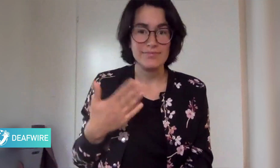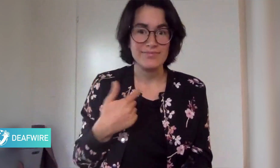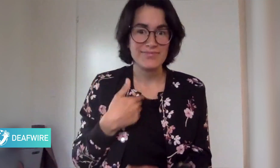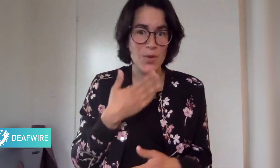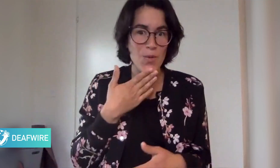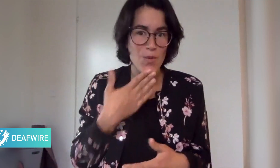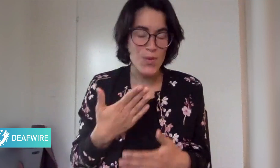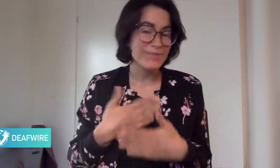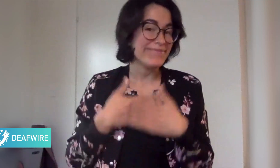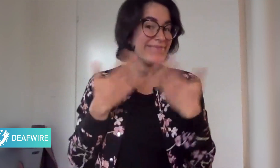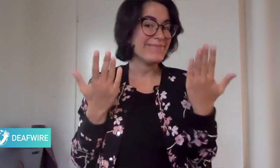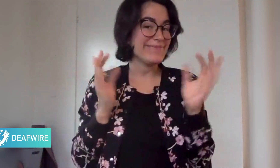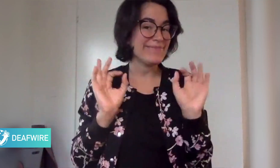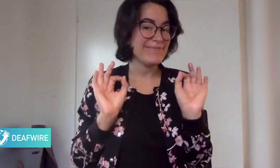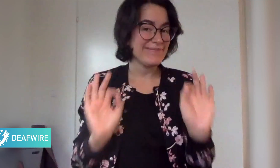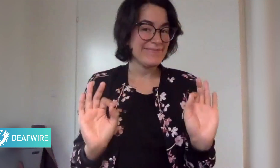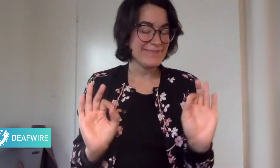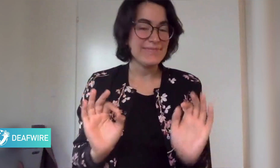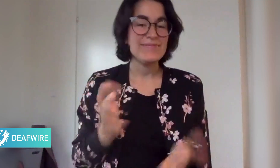I recovered from the illness.